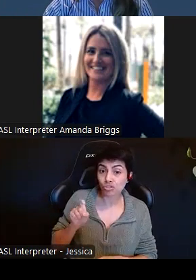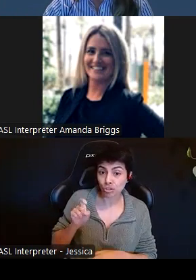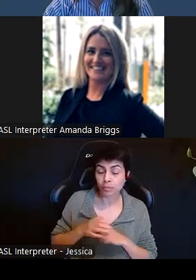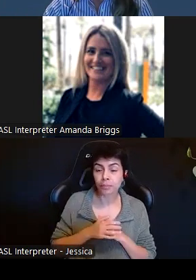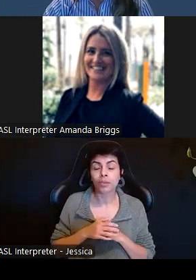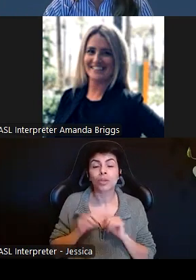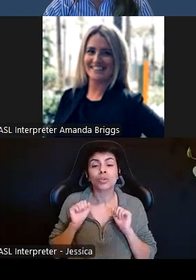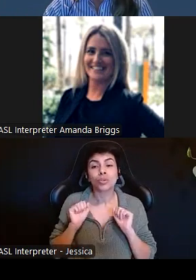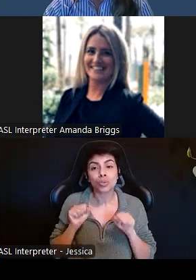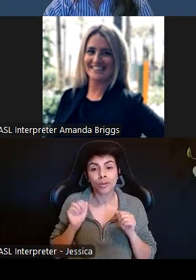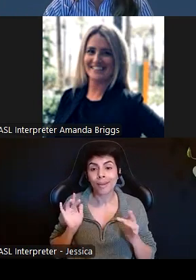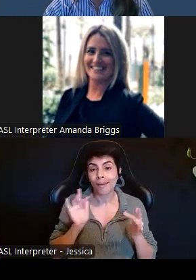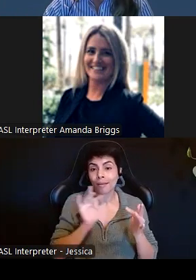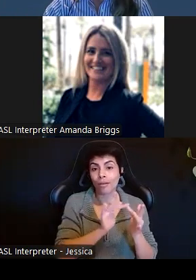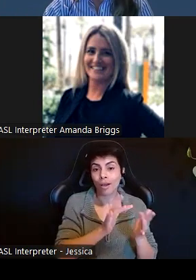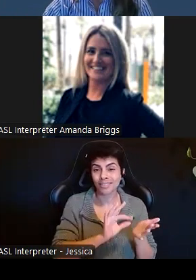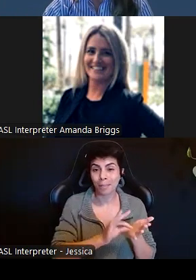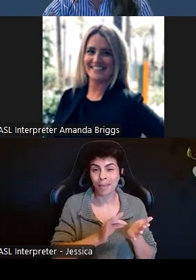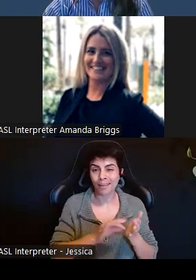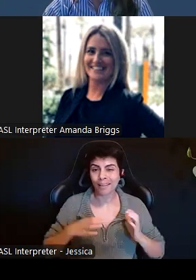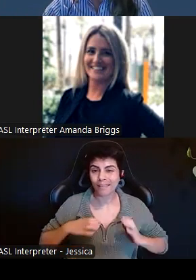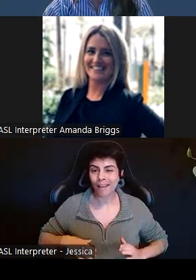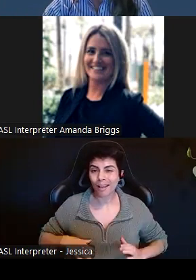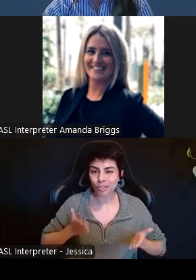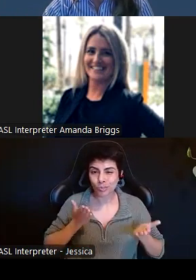You can also contact the Medi-Cal customer service line. We have the number there.